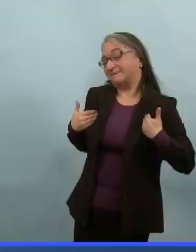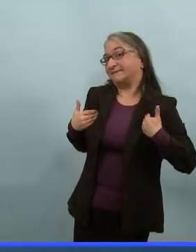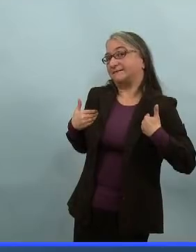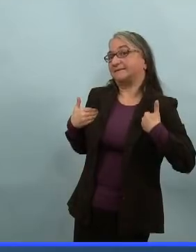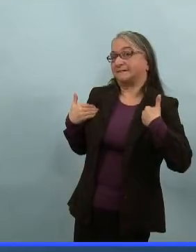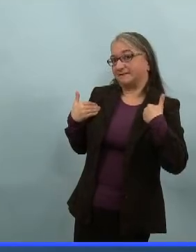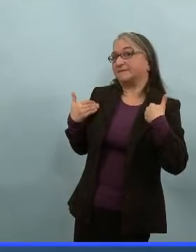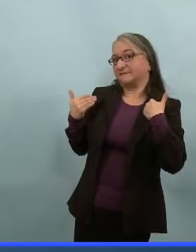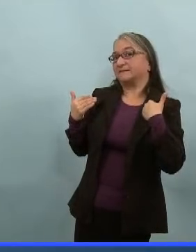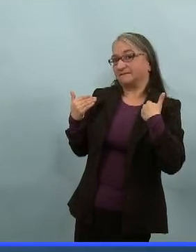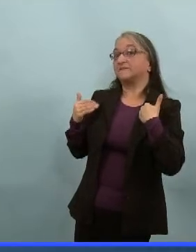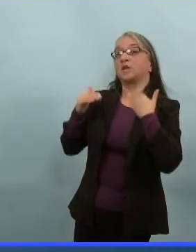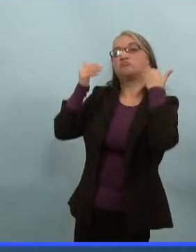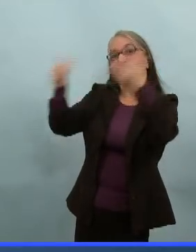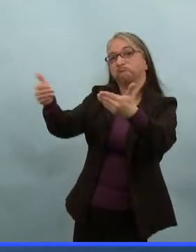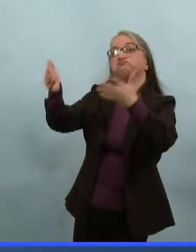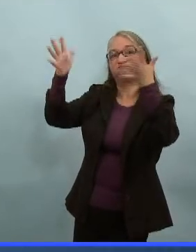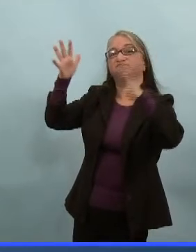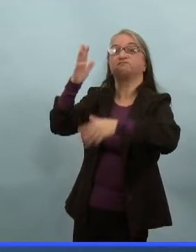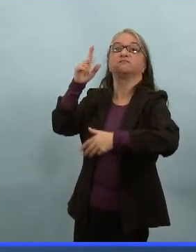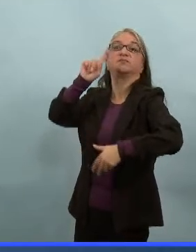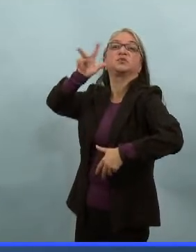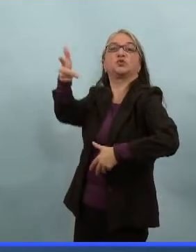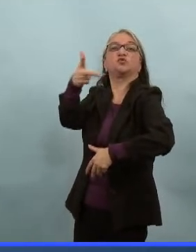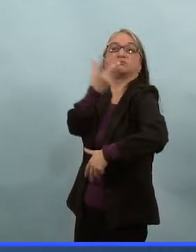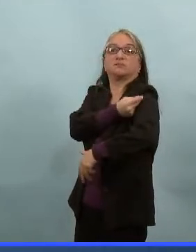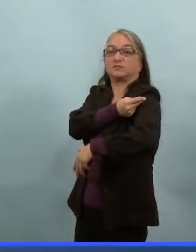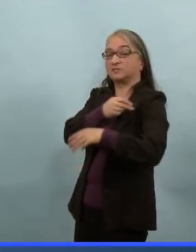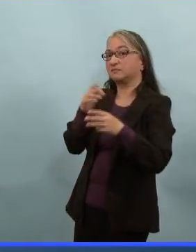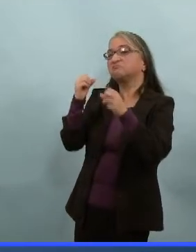statistics similar to what the province shares on risk by vaccination based on